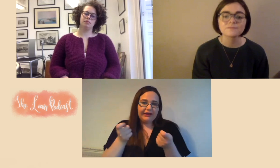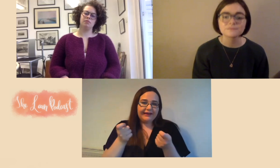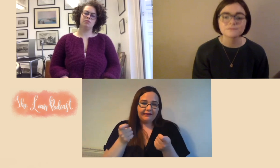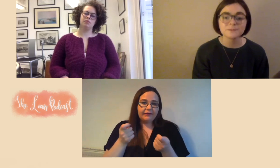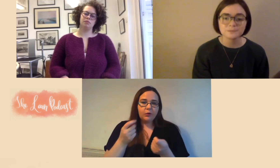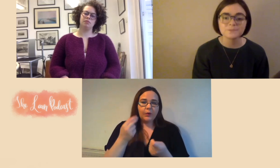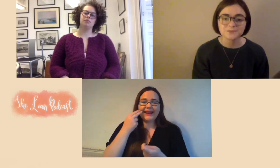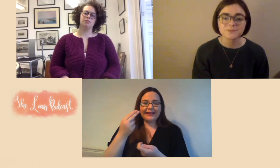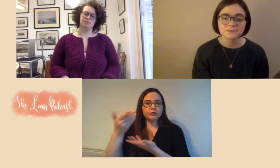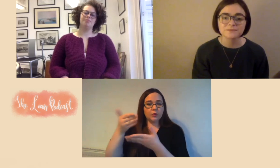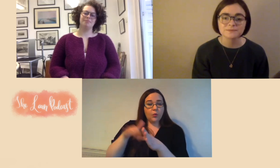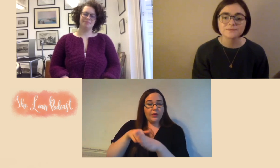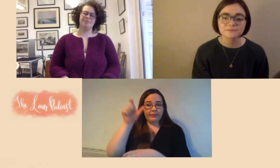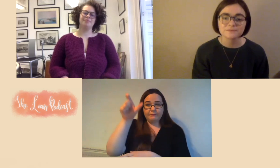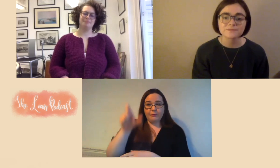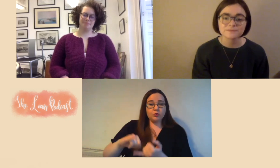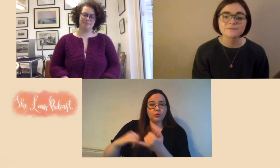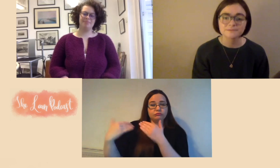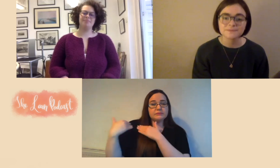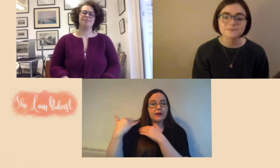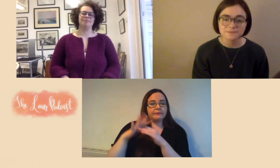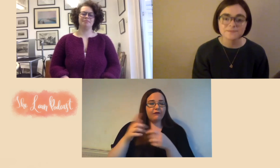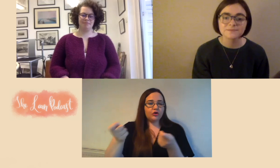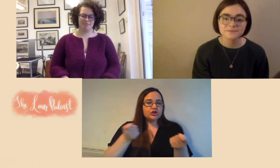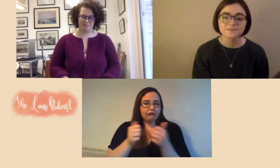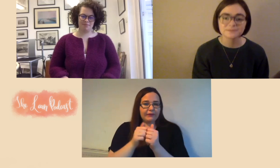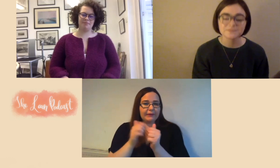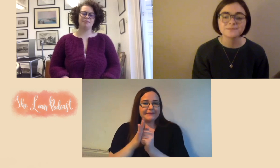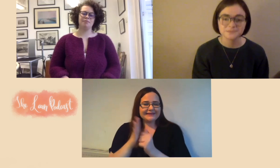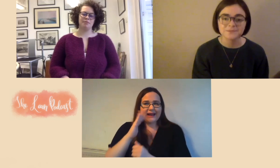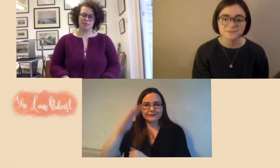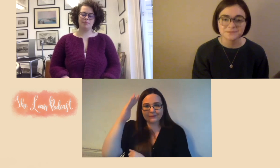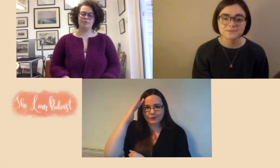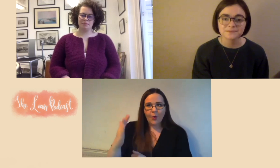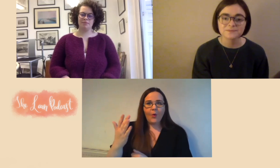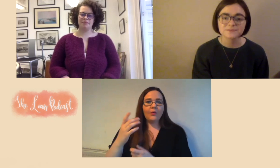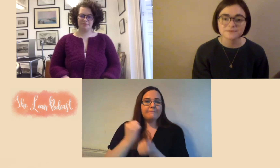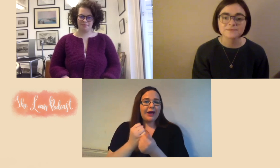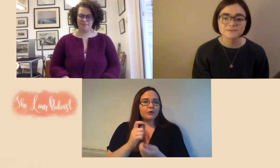prior to the event. And then for the meeting side of things, I think it's really important as well